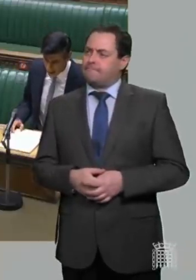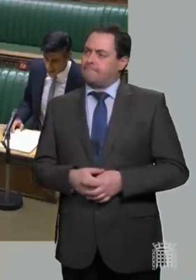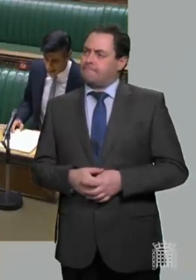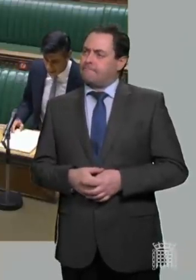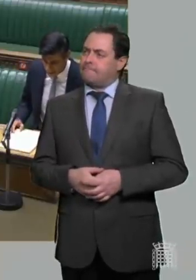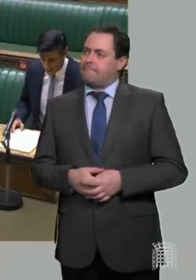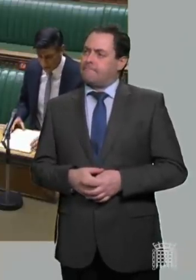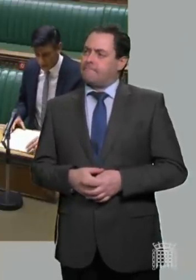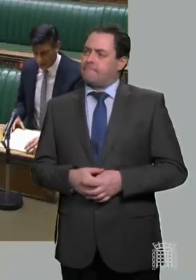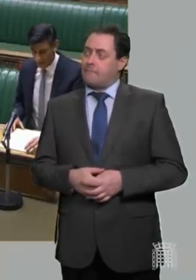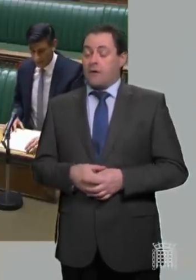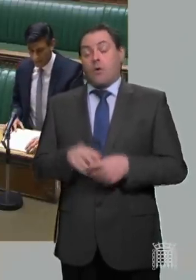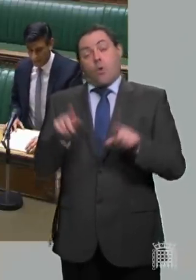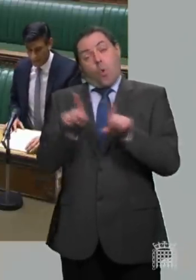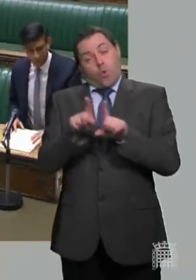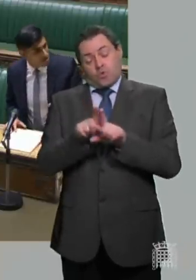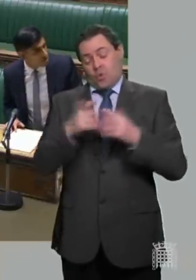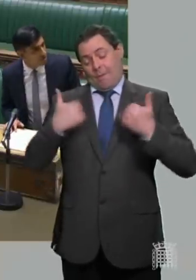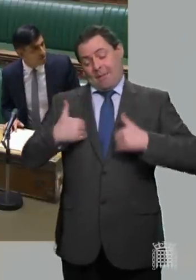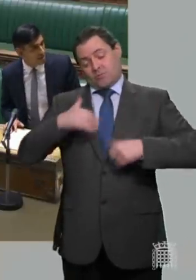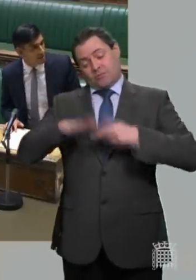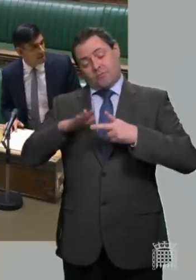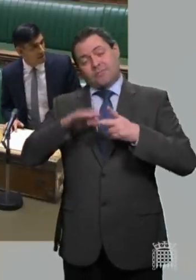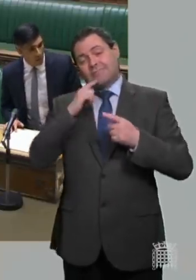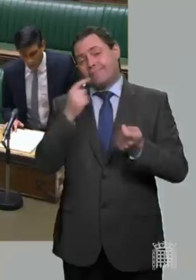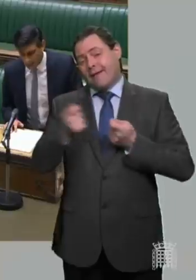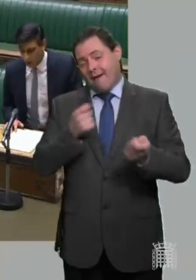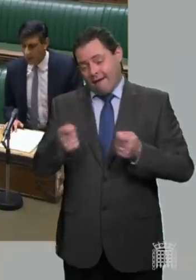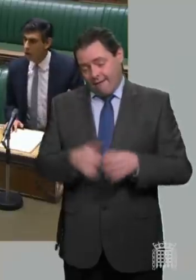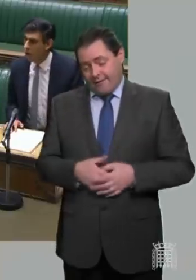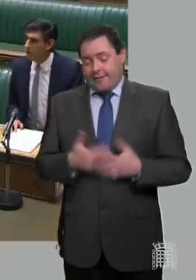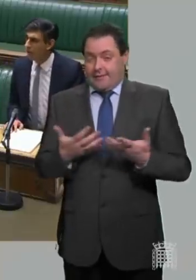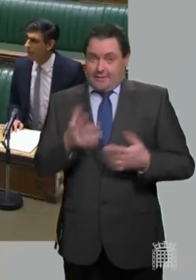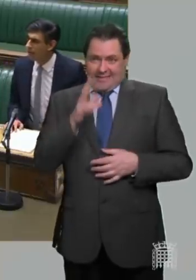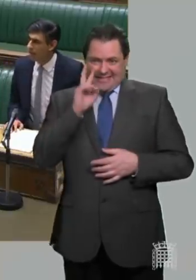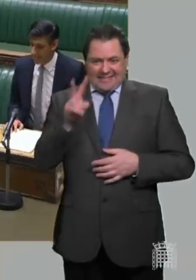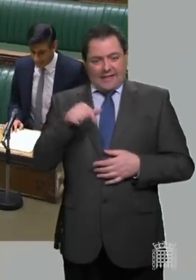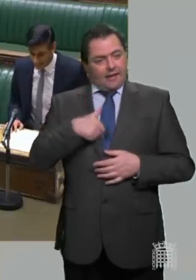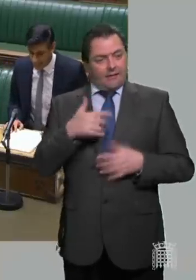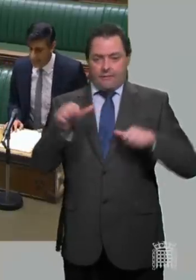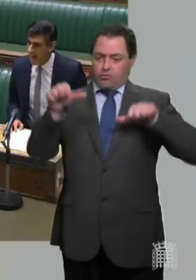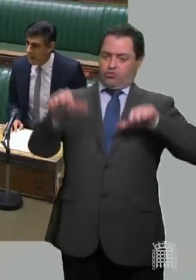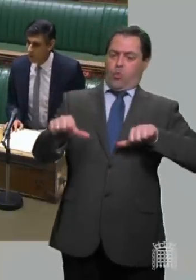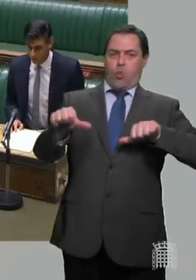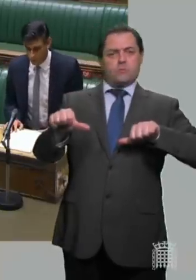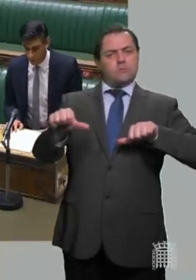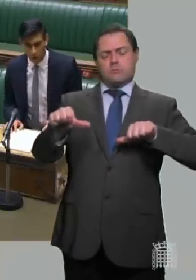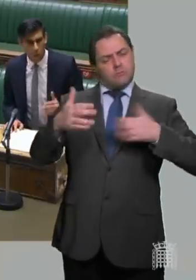And, Madam Deputy Speaker, as you can see, we are going long, extending our support